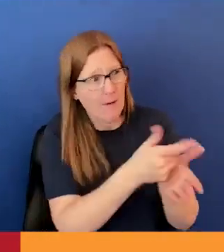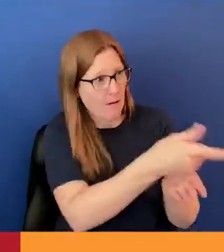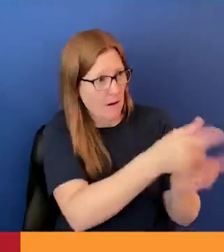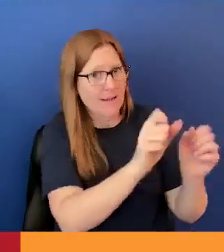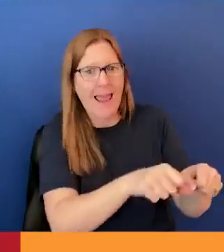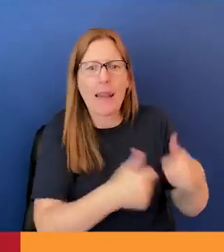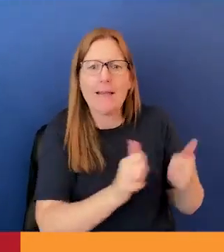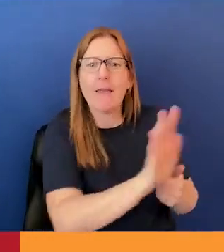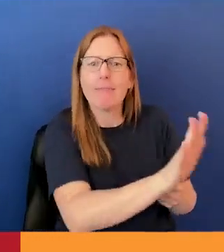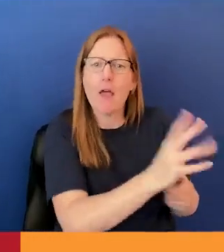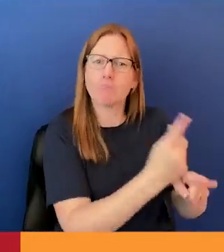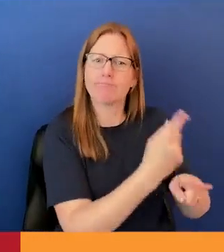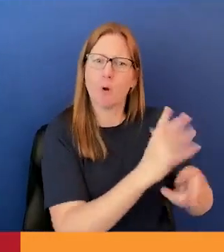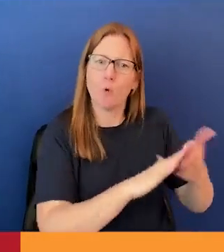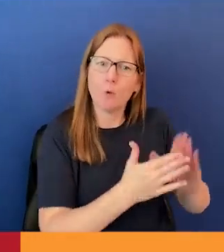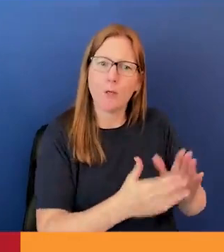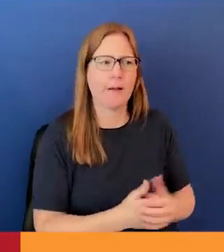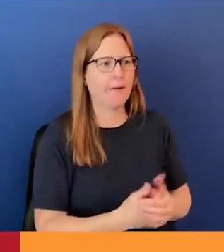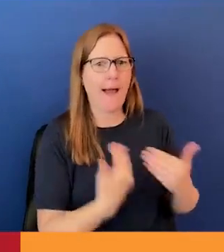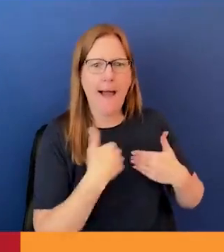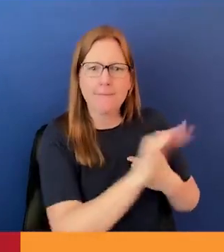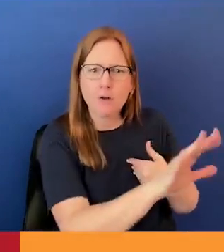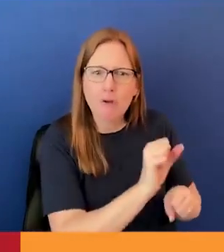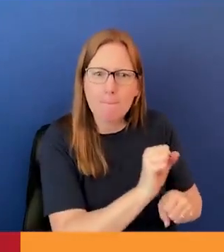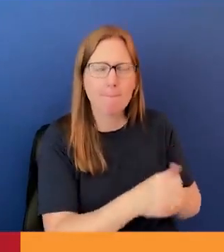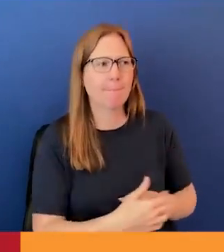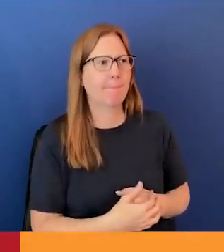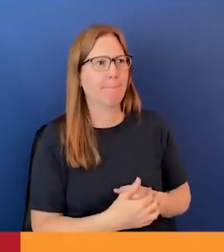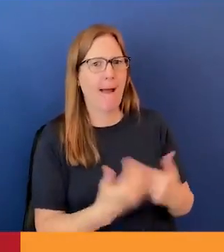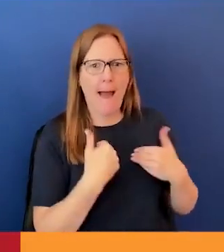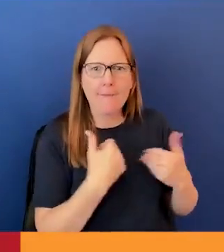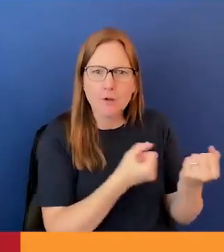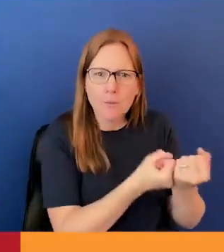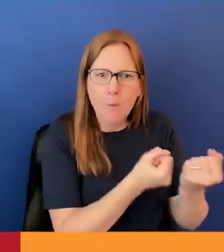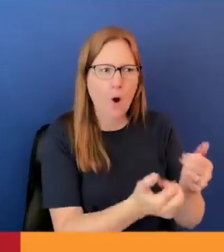it allows them to be employed and access supports and services, transportation, etc.,